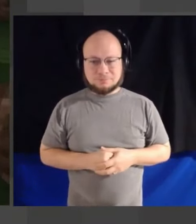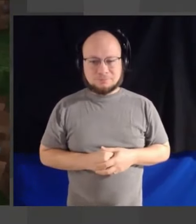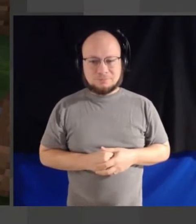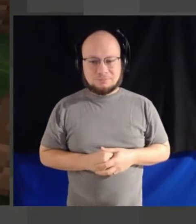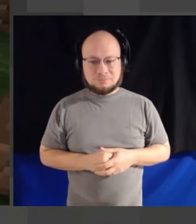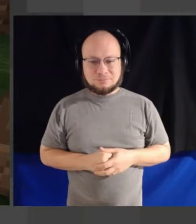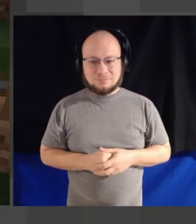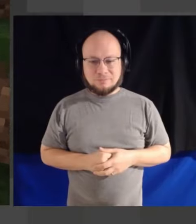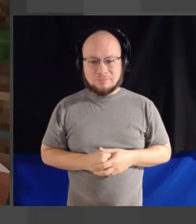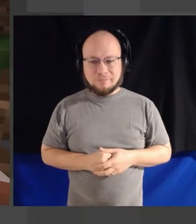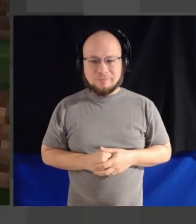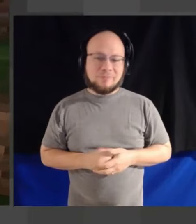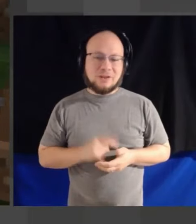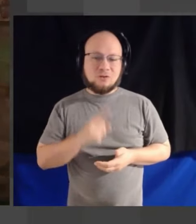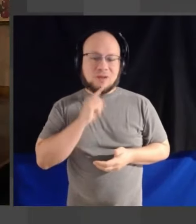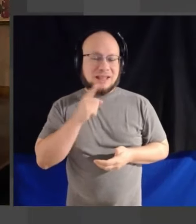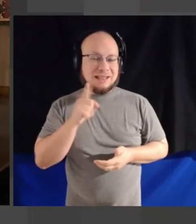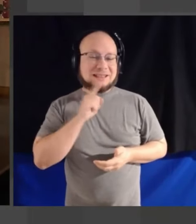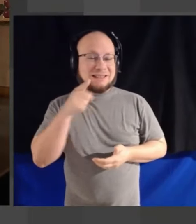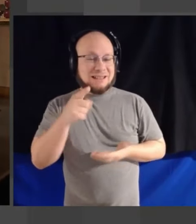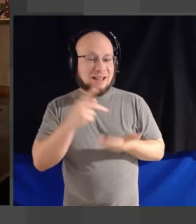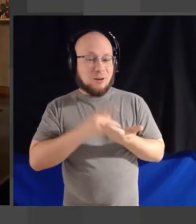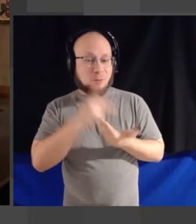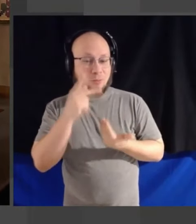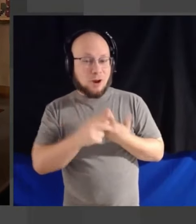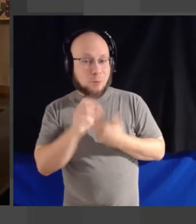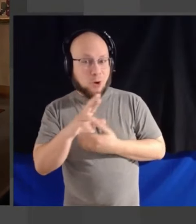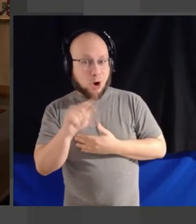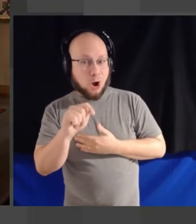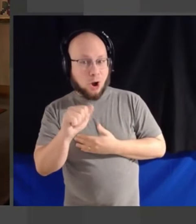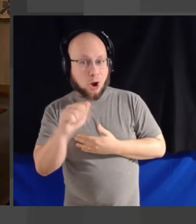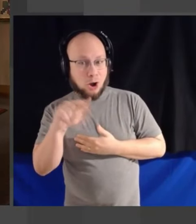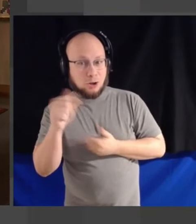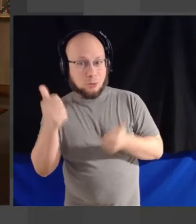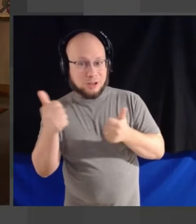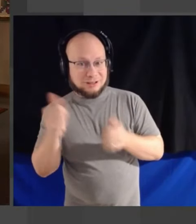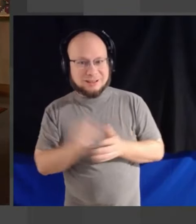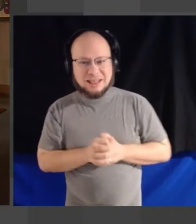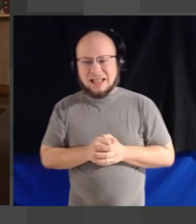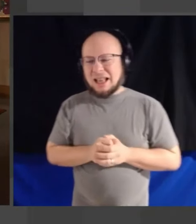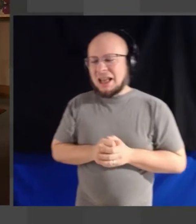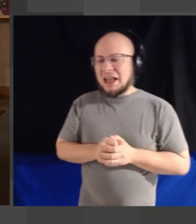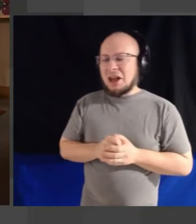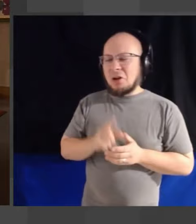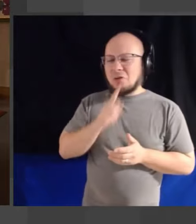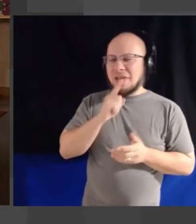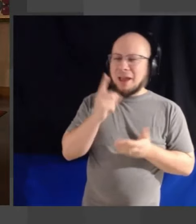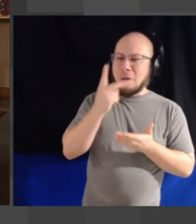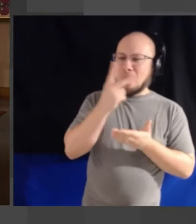CLAY POT. PRETTY.